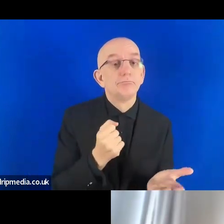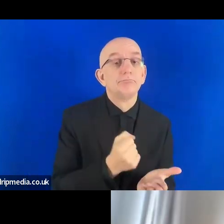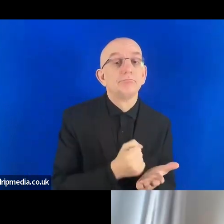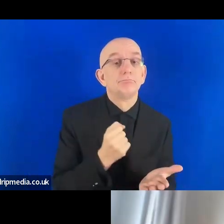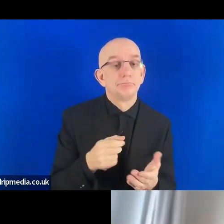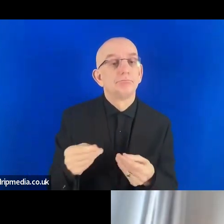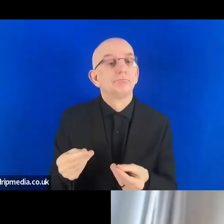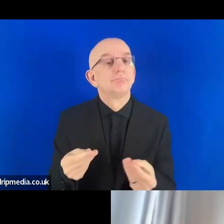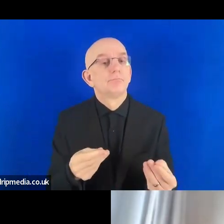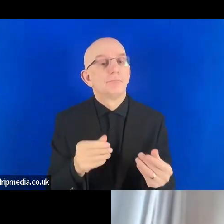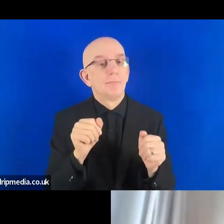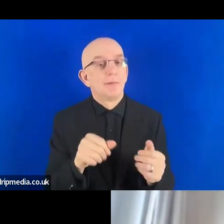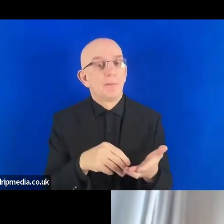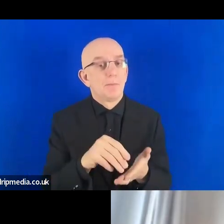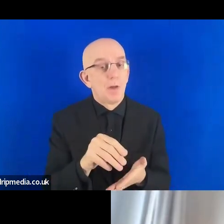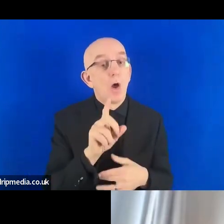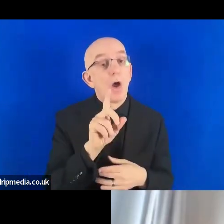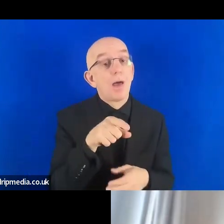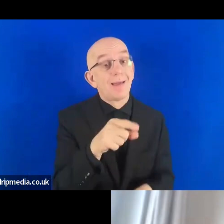if you can bring along, proof of,